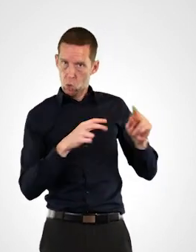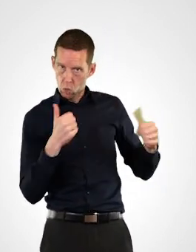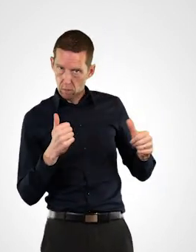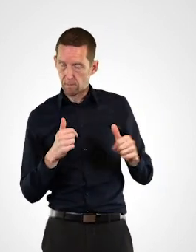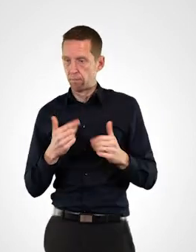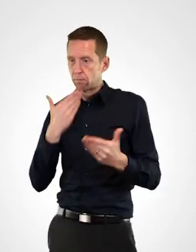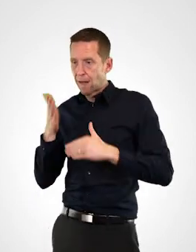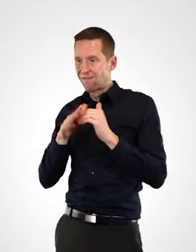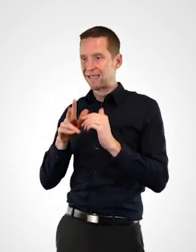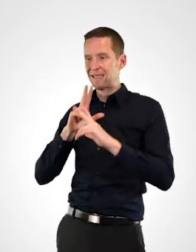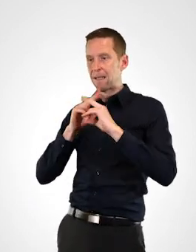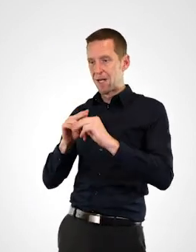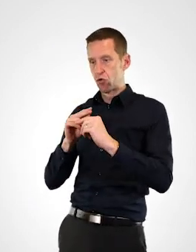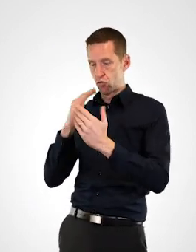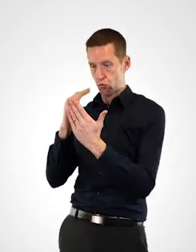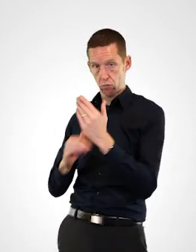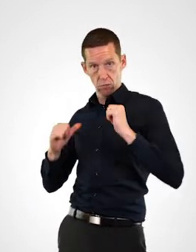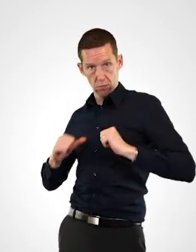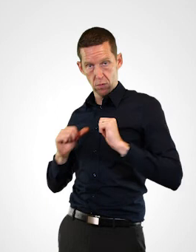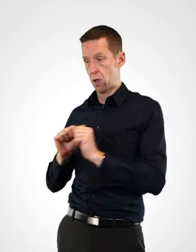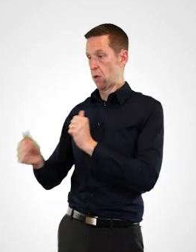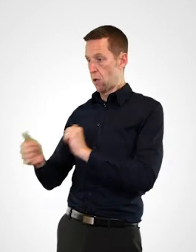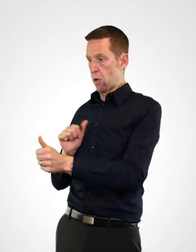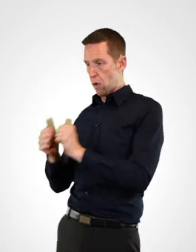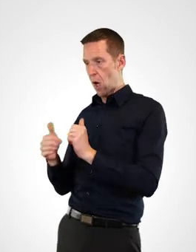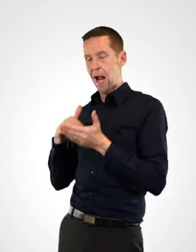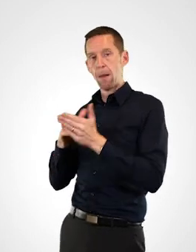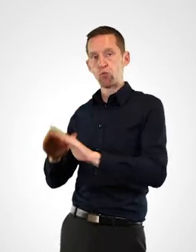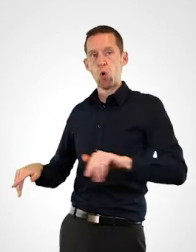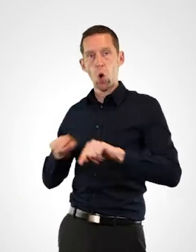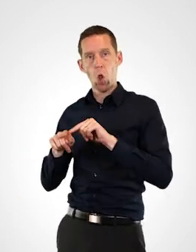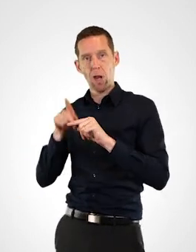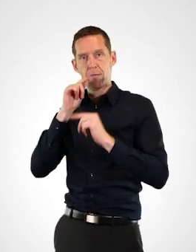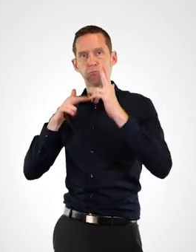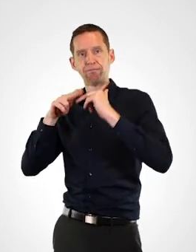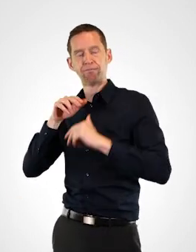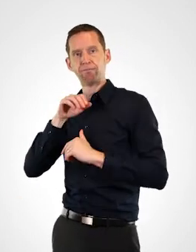explain how speech-like targets help children learn how to produce words,